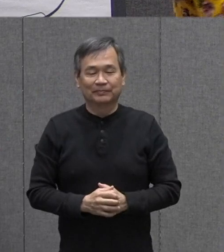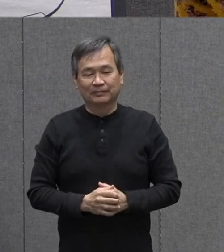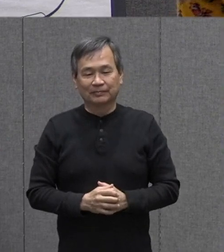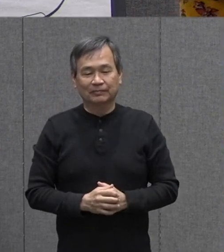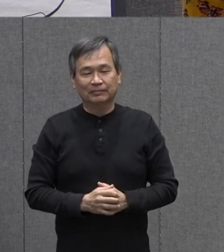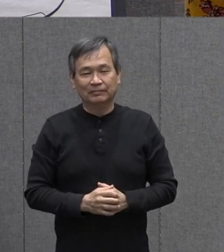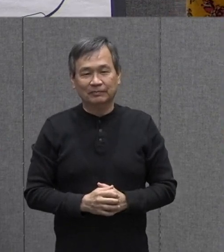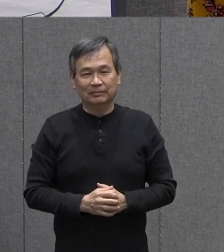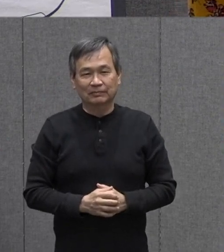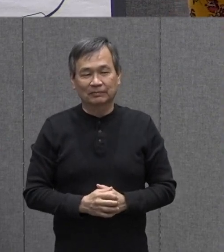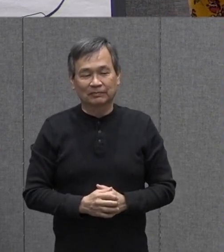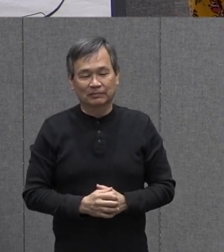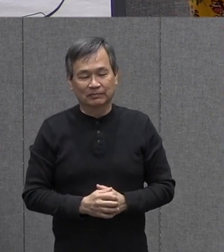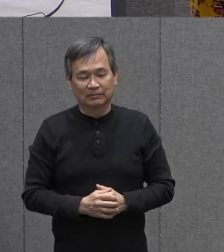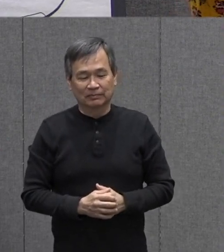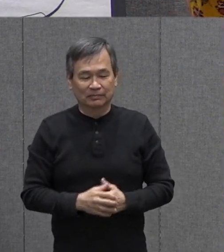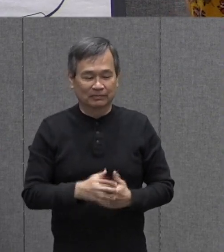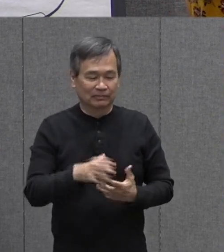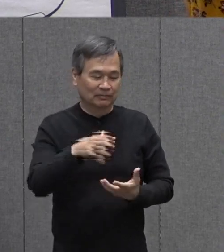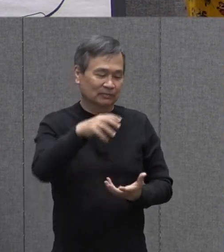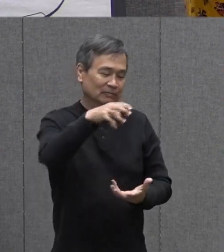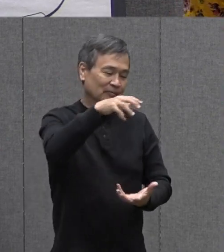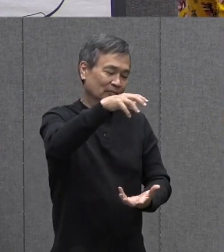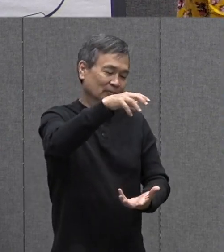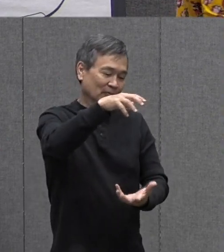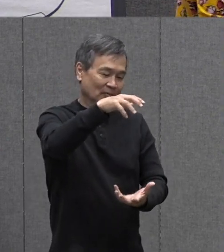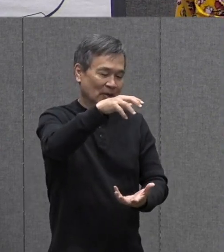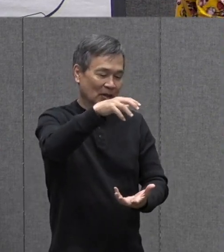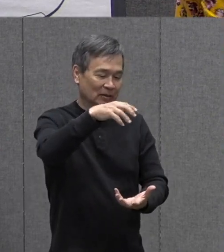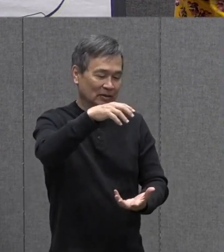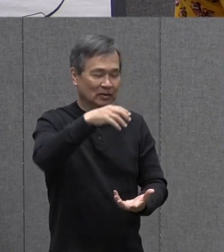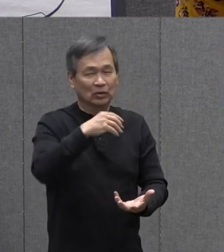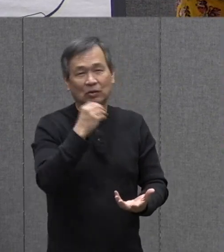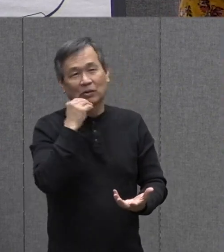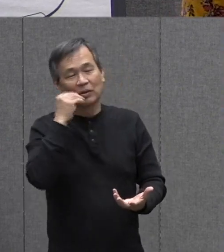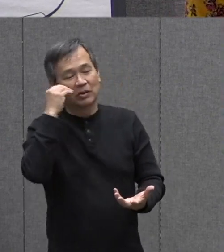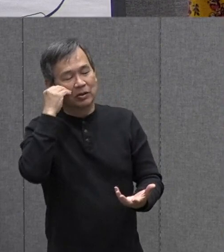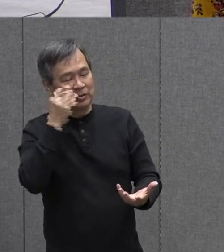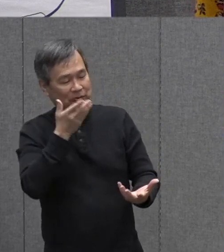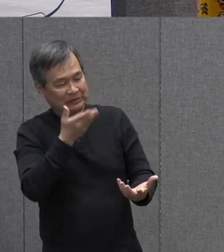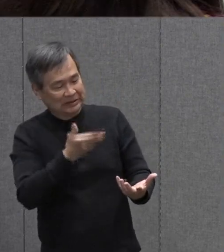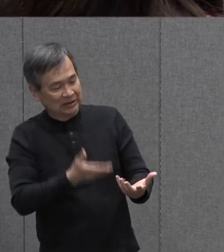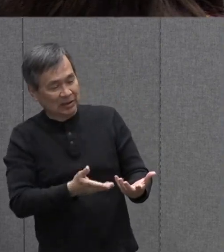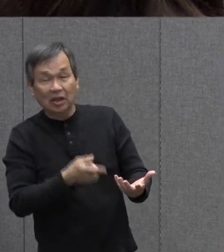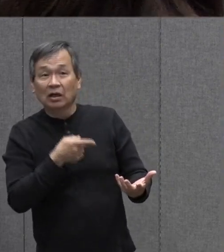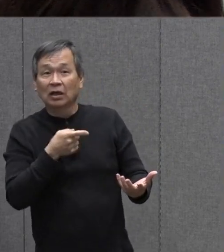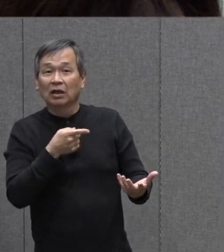"Earth is our special home. "We call the earth our home,